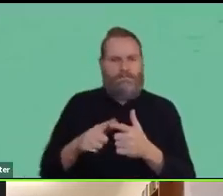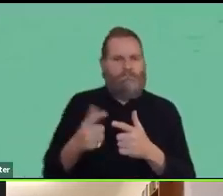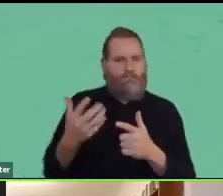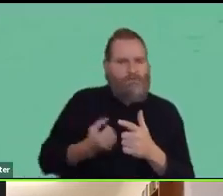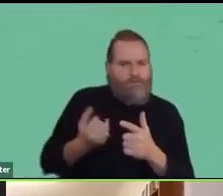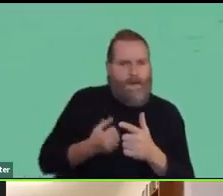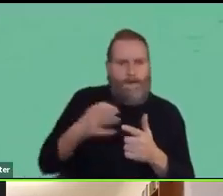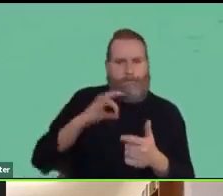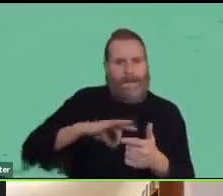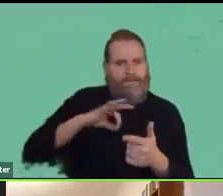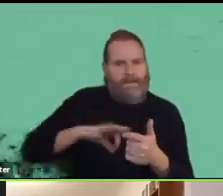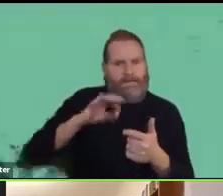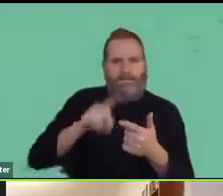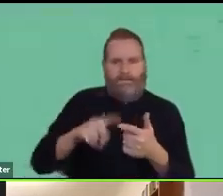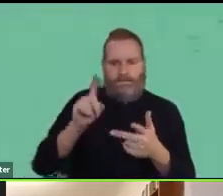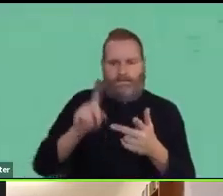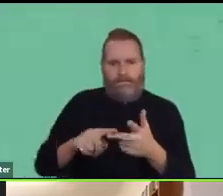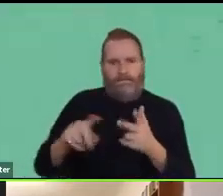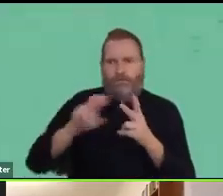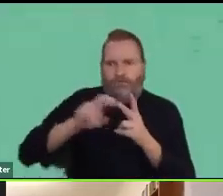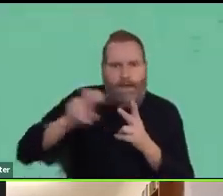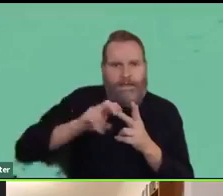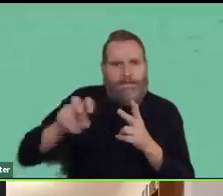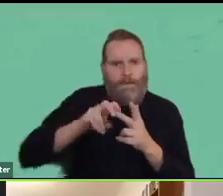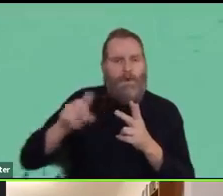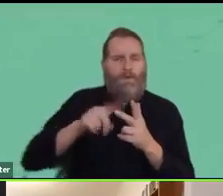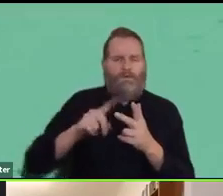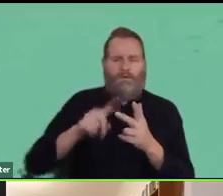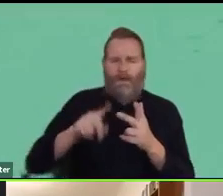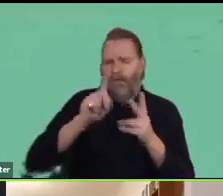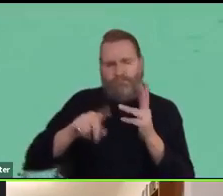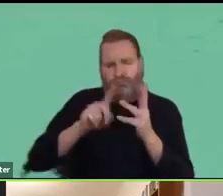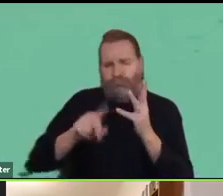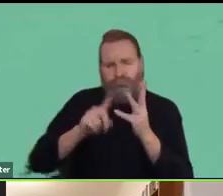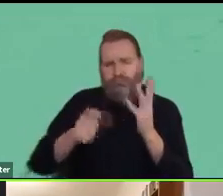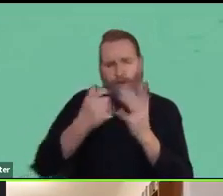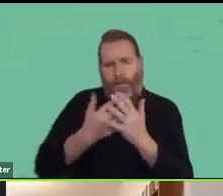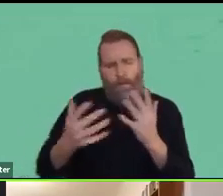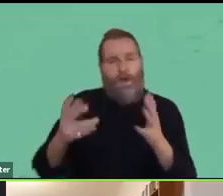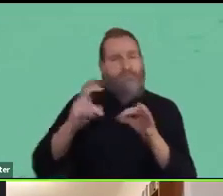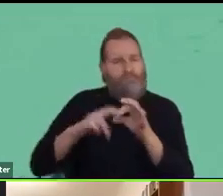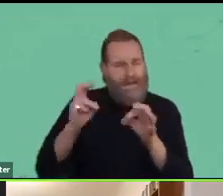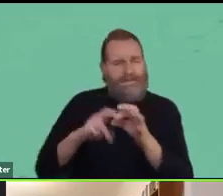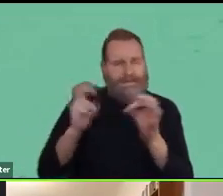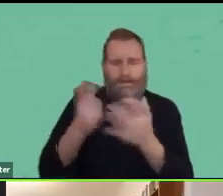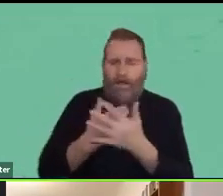are angry and they better change their mind so that's what we're going to do early in 2021 and